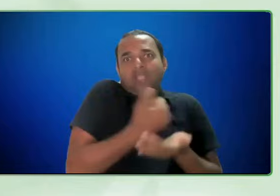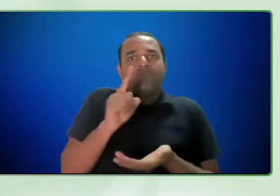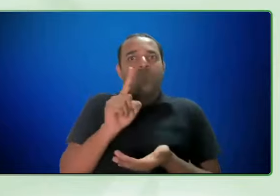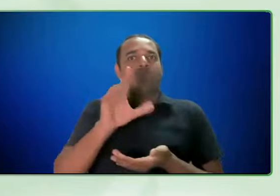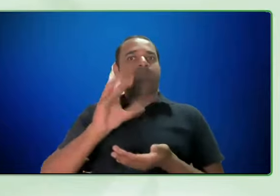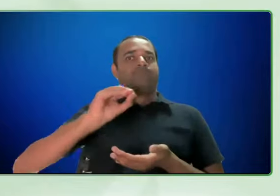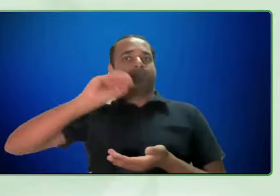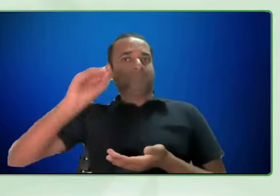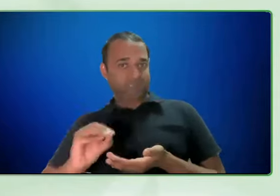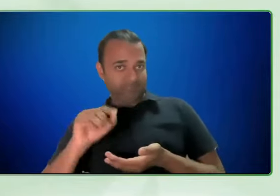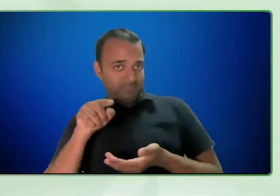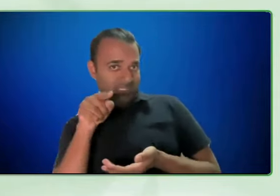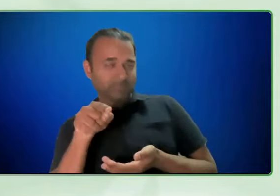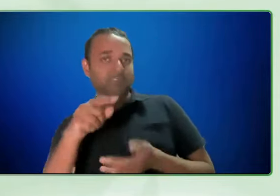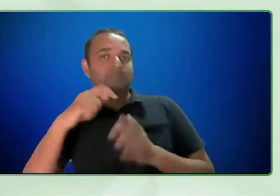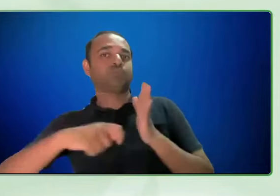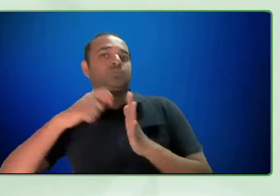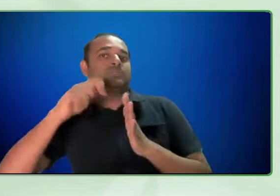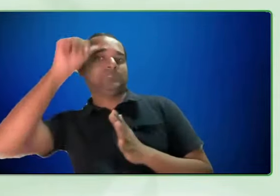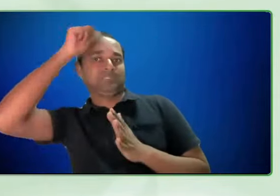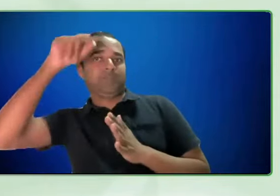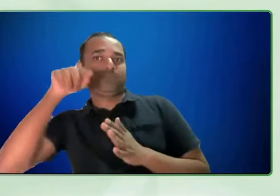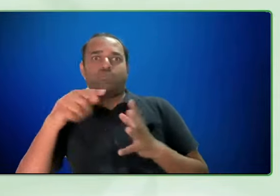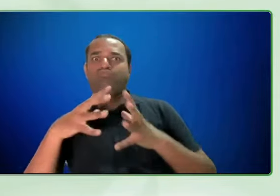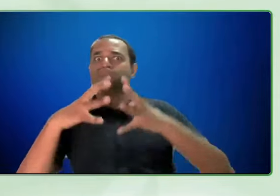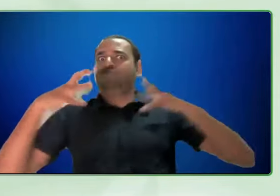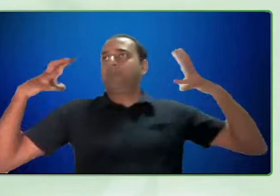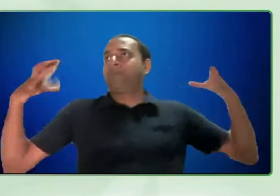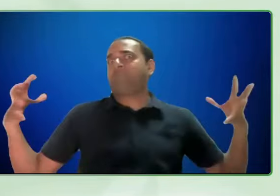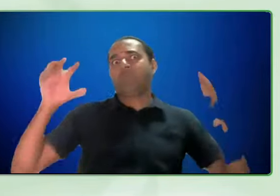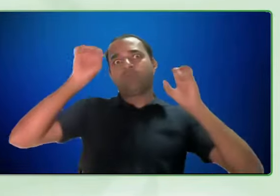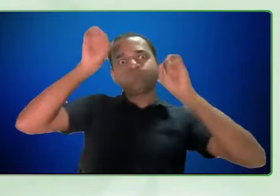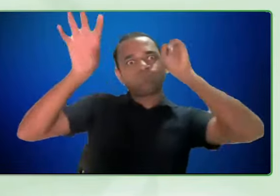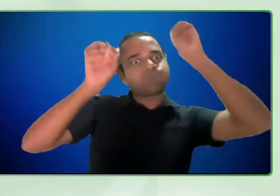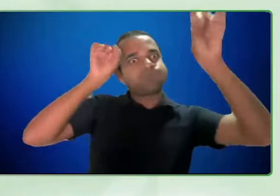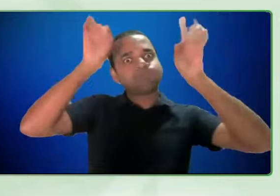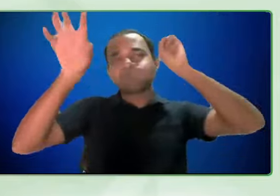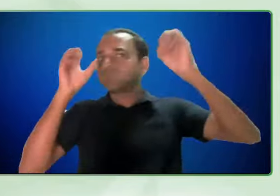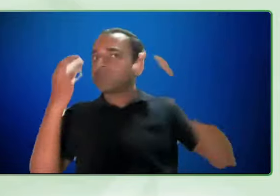so they can participate their and learn what is happening in India, where there is really a